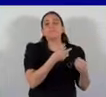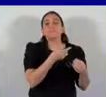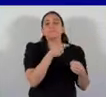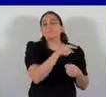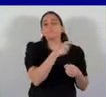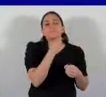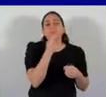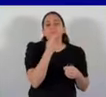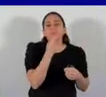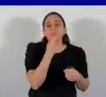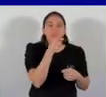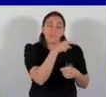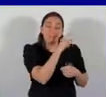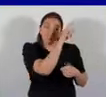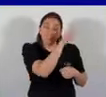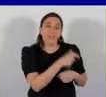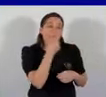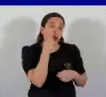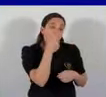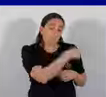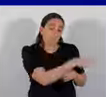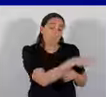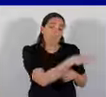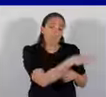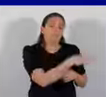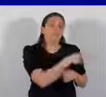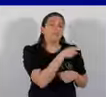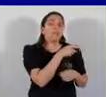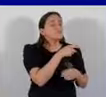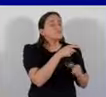And the other one was the one who tutored the doctoral thesis